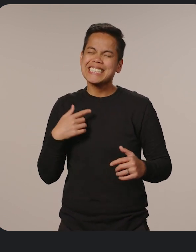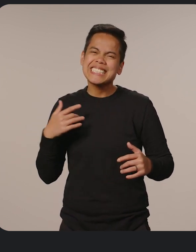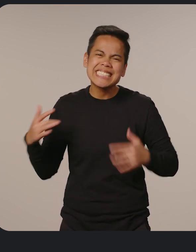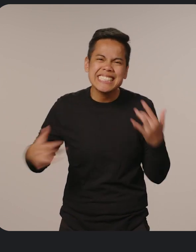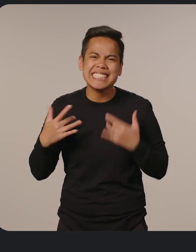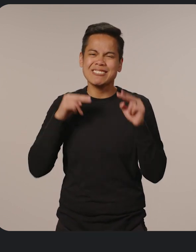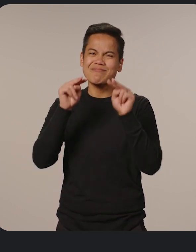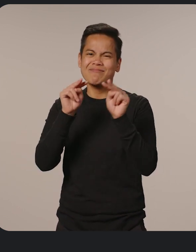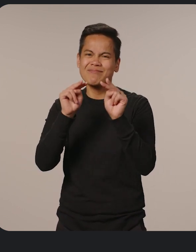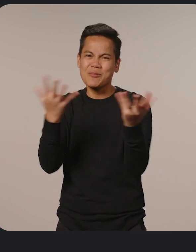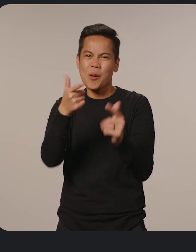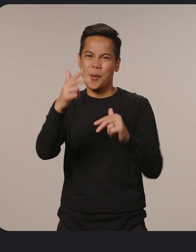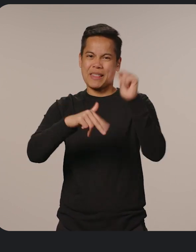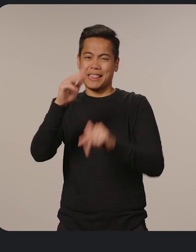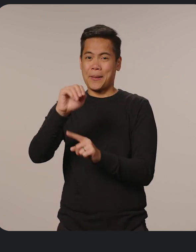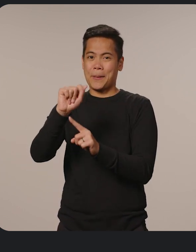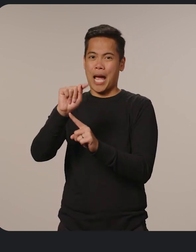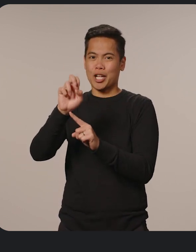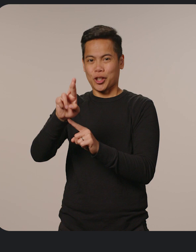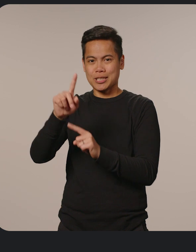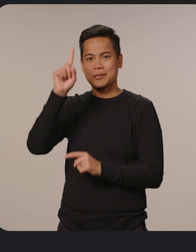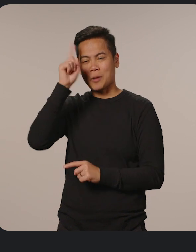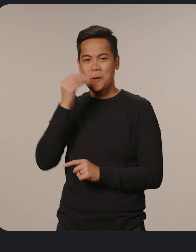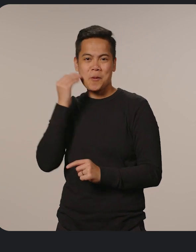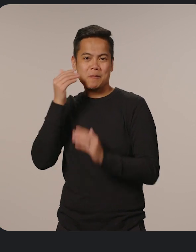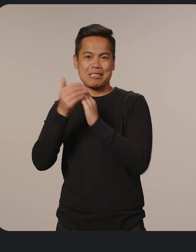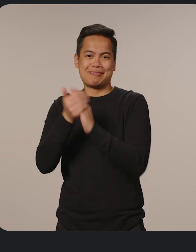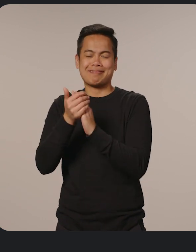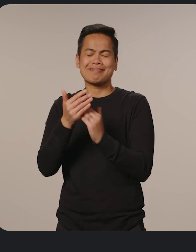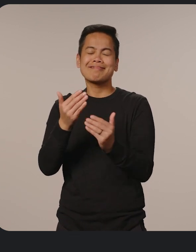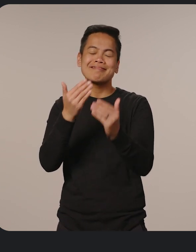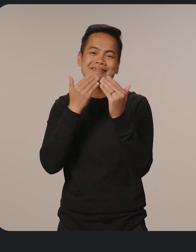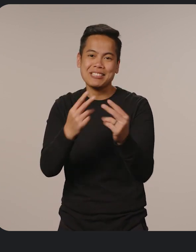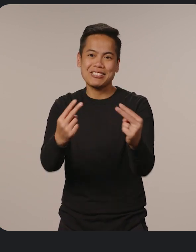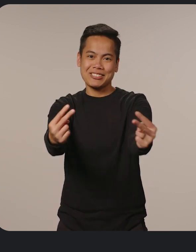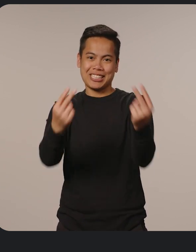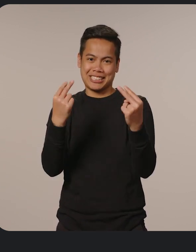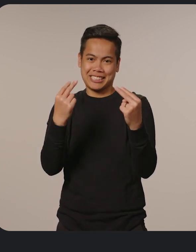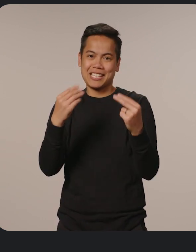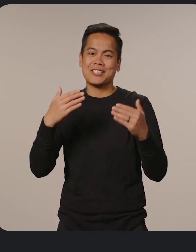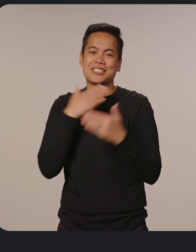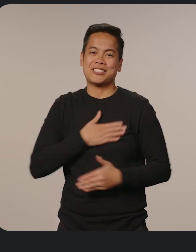Thanks for watching, and enjoy the rest of Google I/O. [AUDIO LOGO]